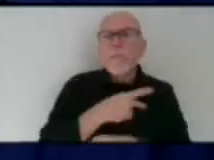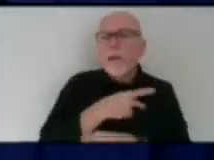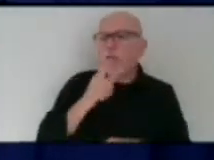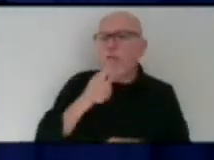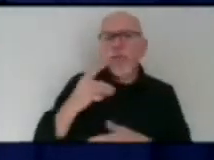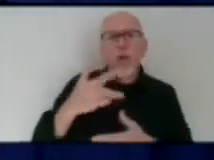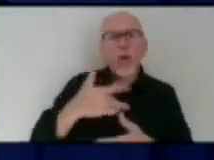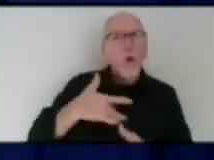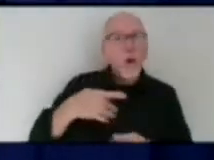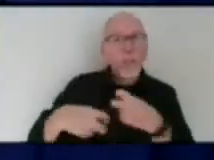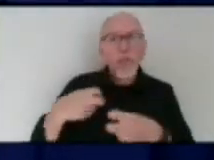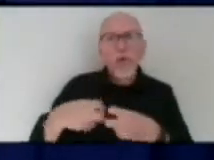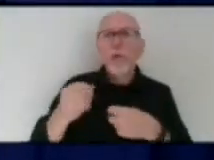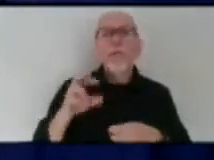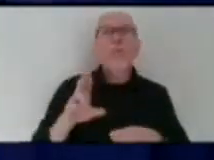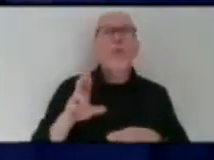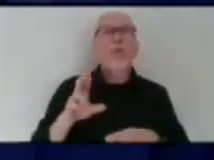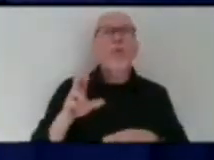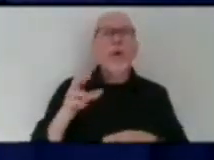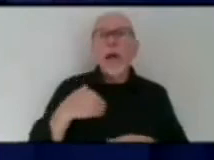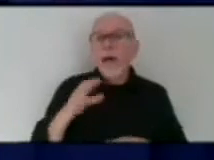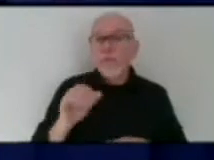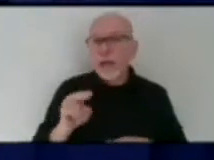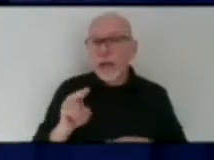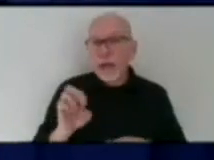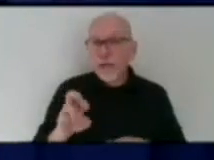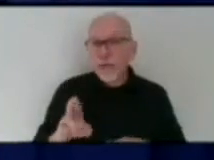governor mentioned the patient with cancer, and it's critical we want every